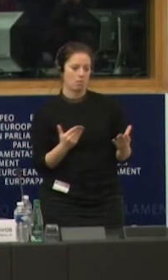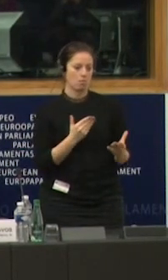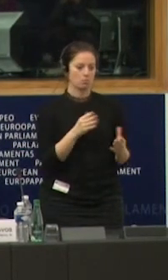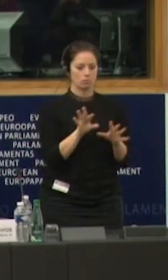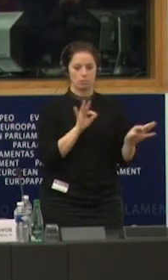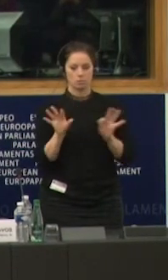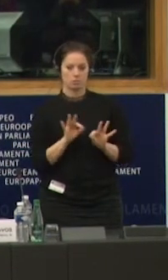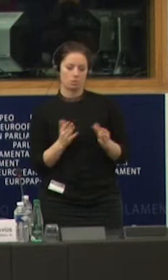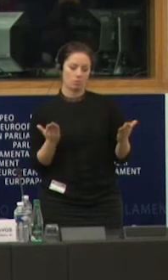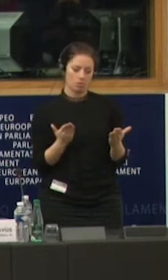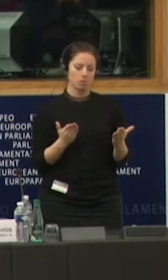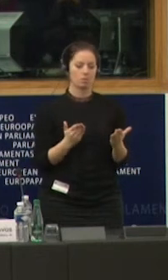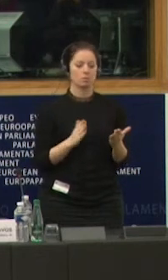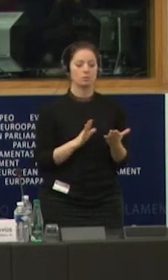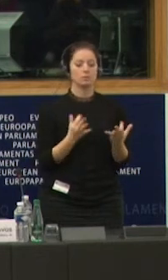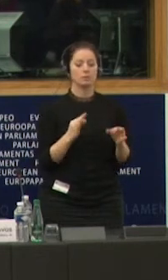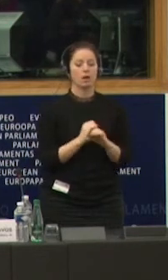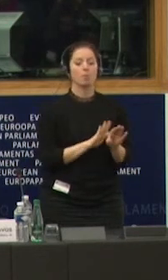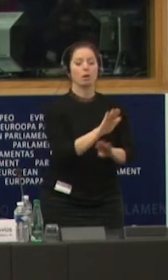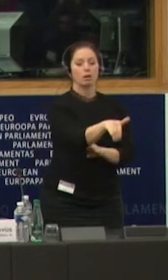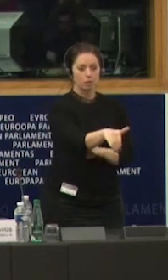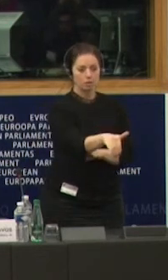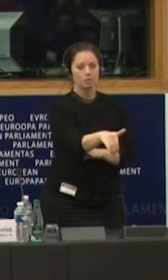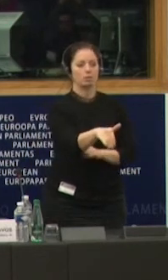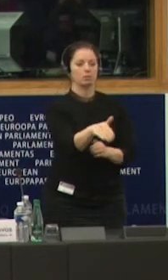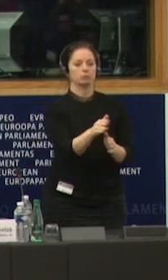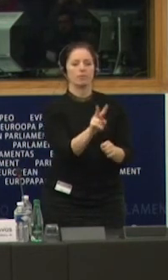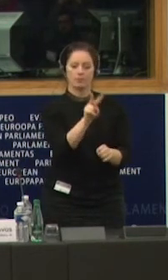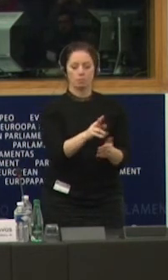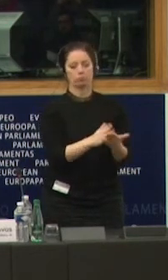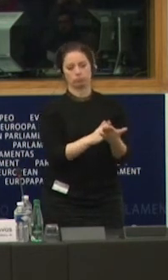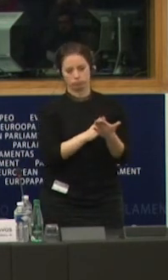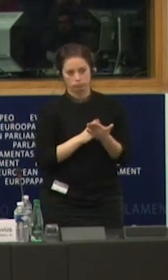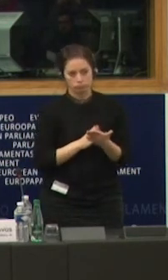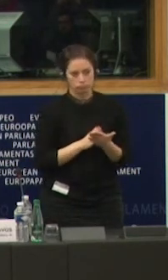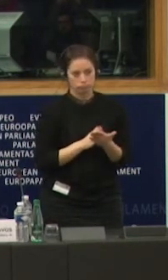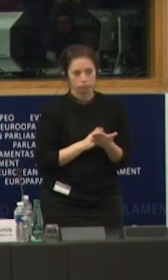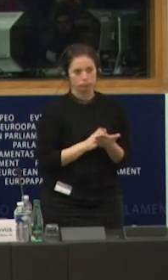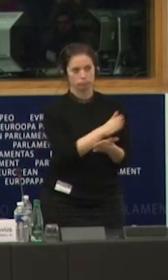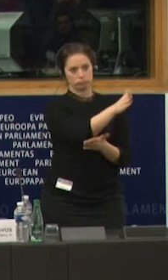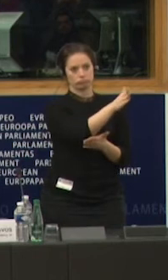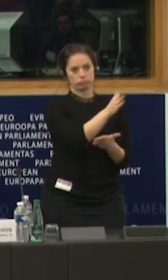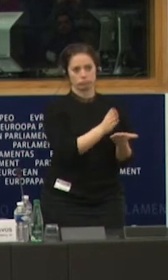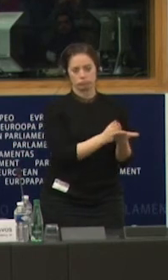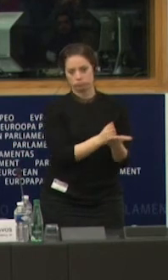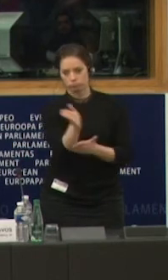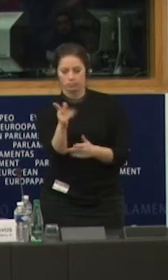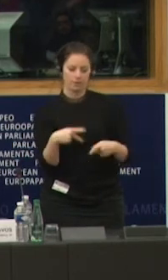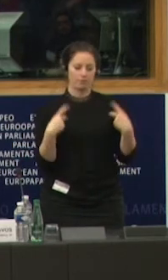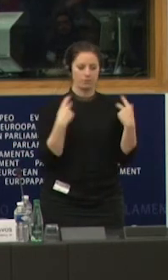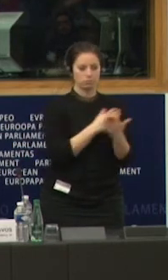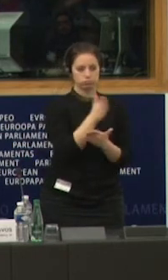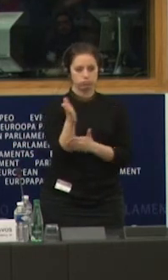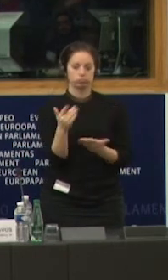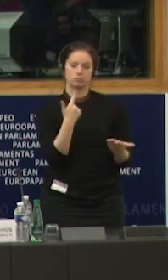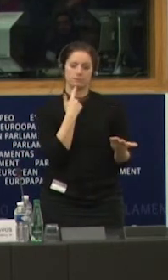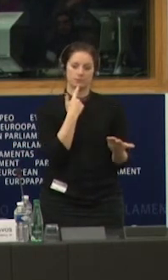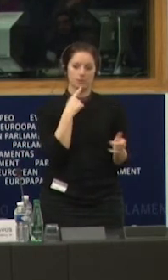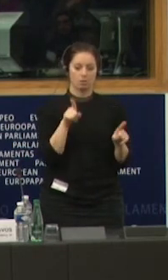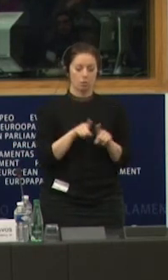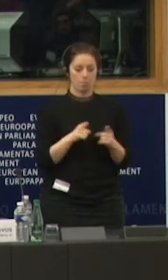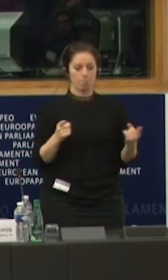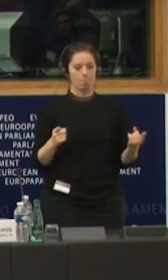This is where youth coaching comes in for taking the right decision in the right direction. So, a bit of background.